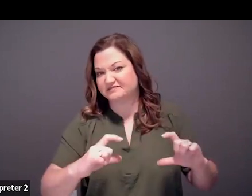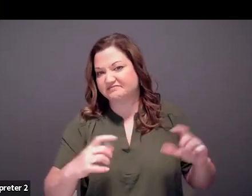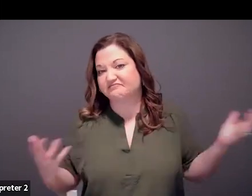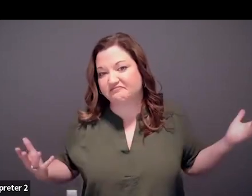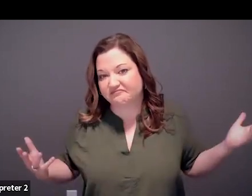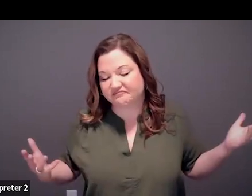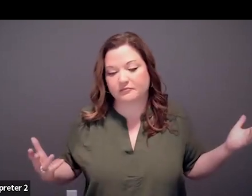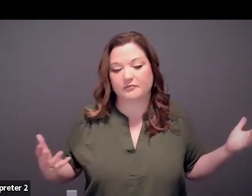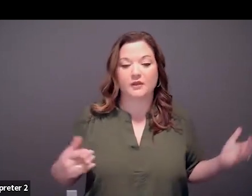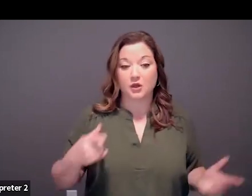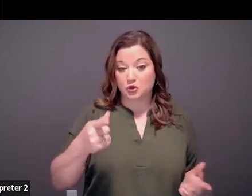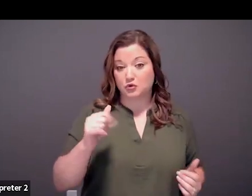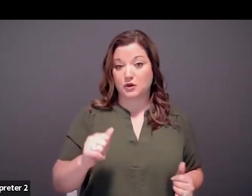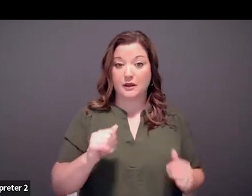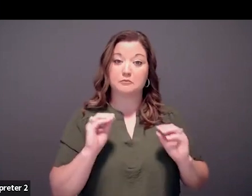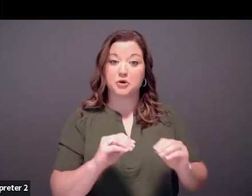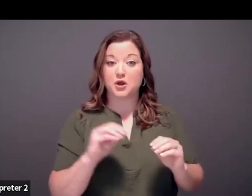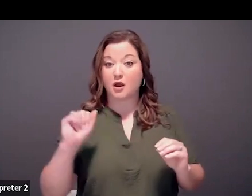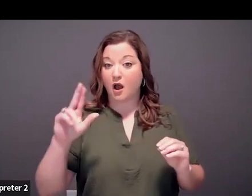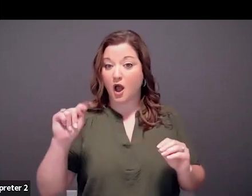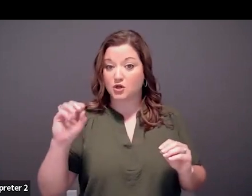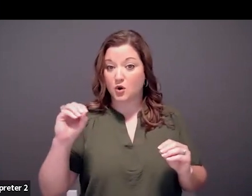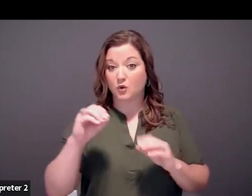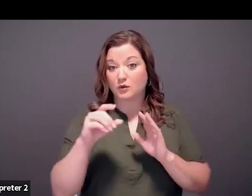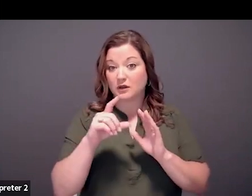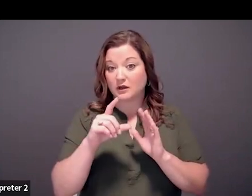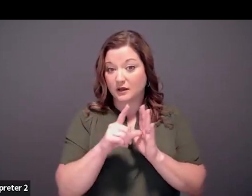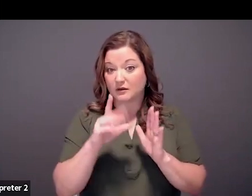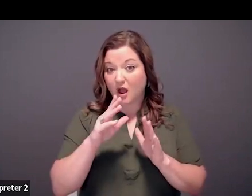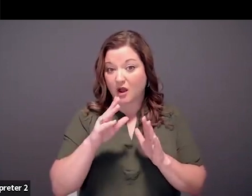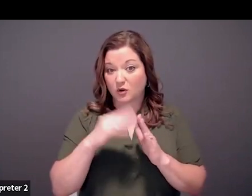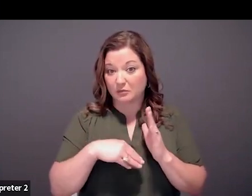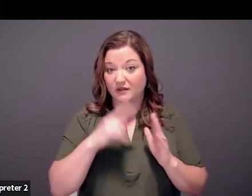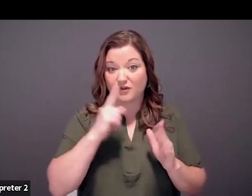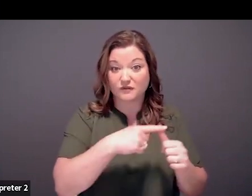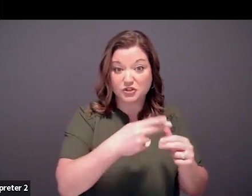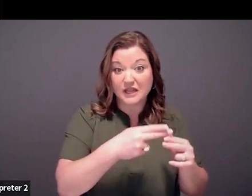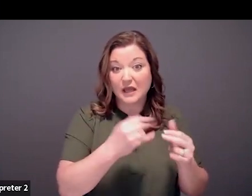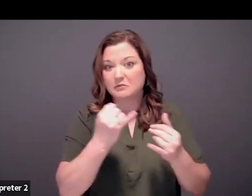you would put autocomplete on first name. You would put autocomplete on the last name. You would put autocomplete on the phone.